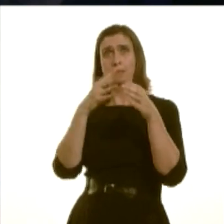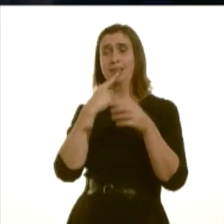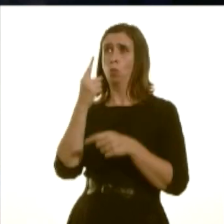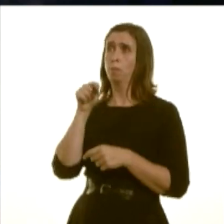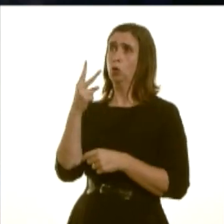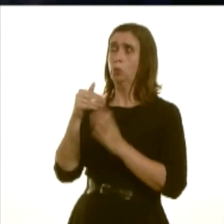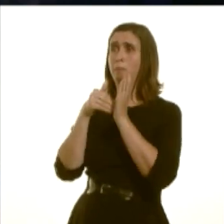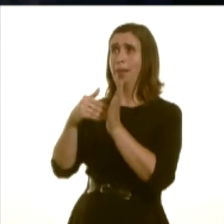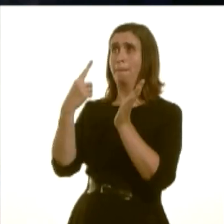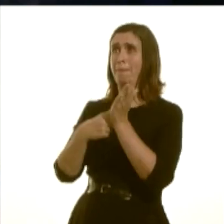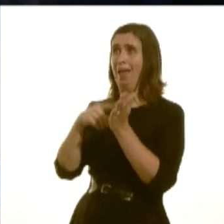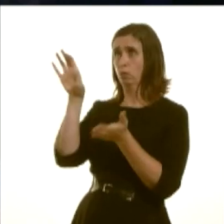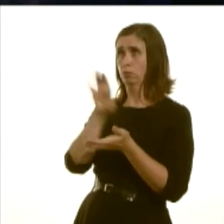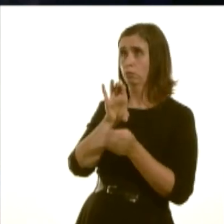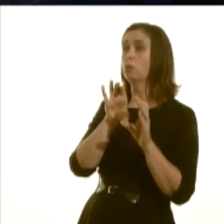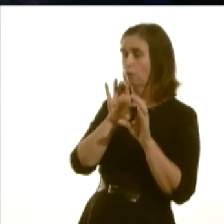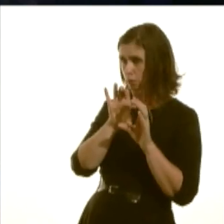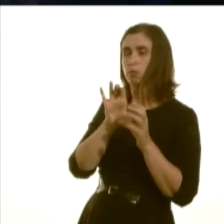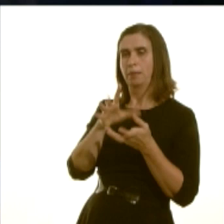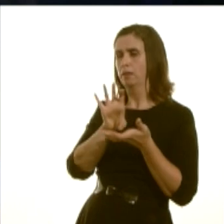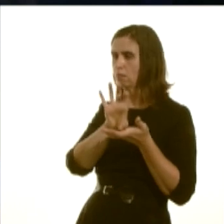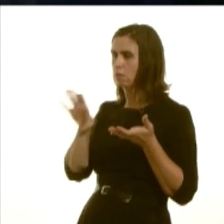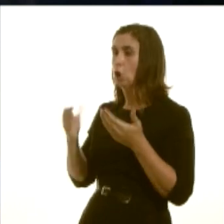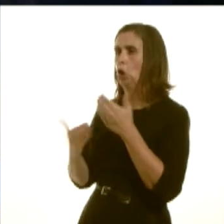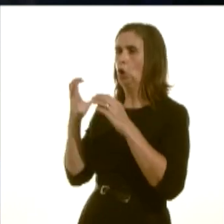million that it received has been invested in new rolling stock to increase the capacity